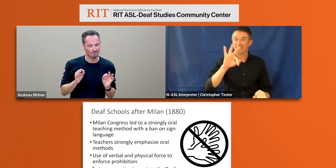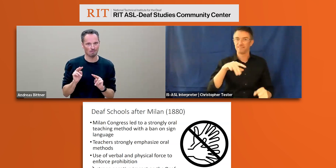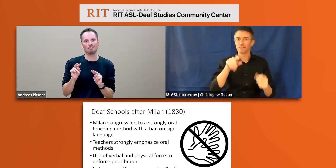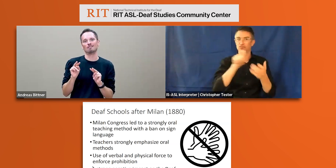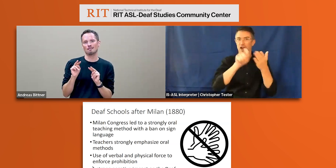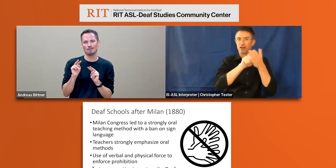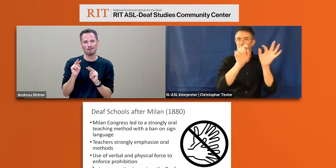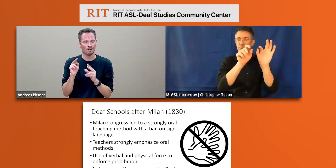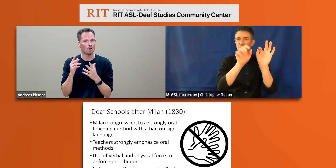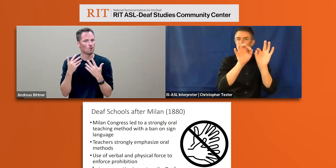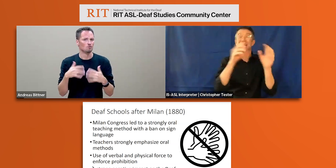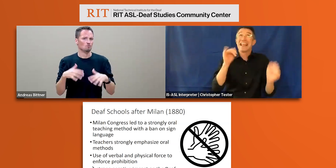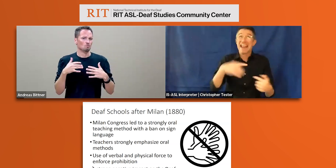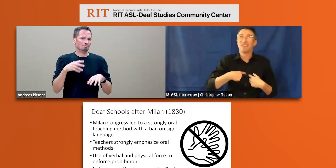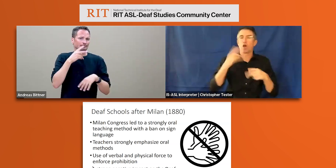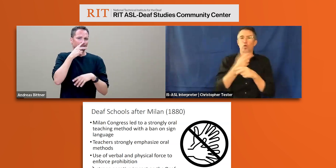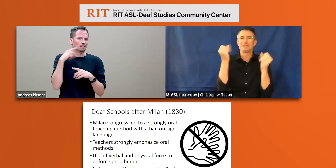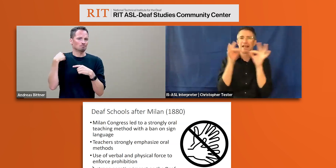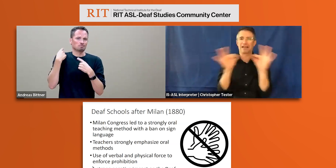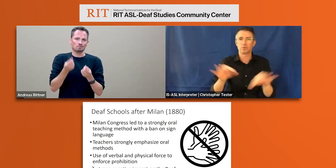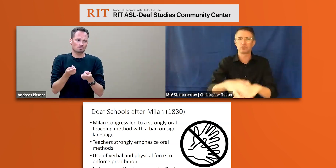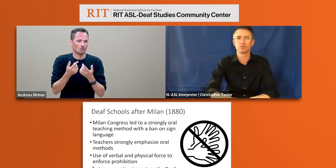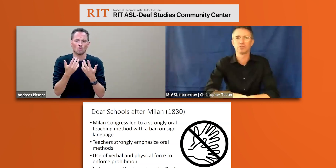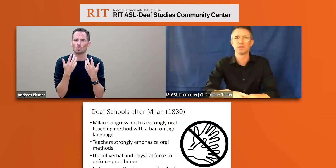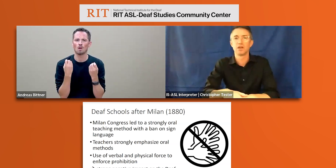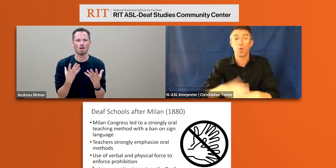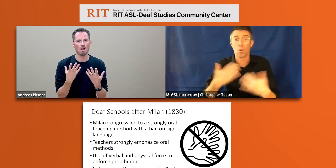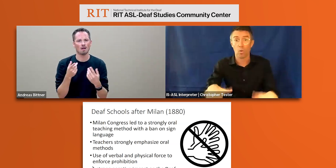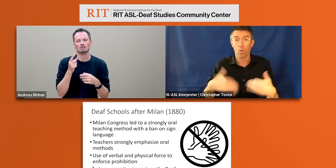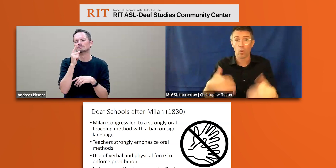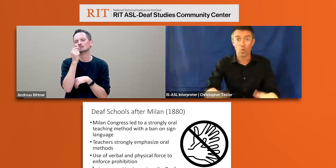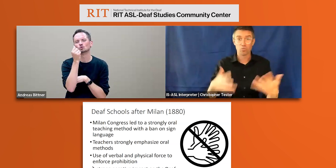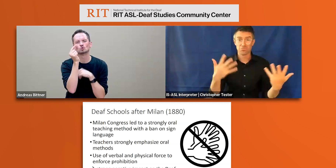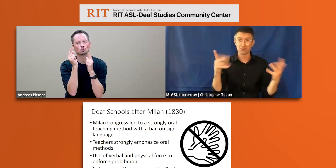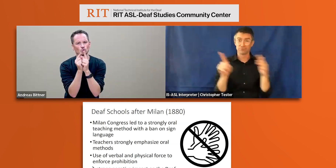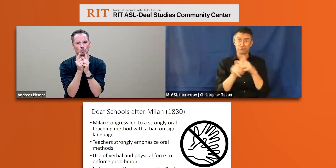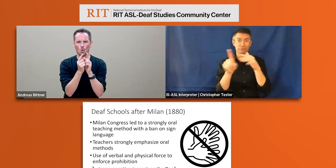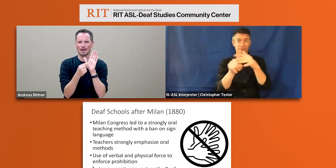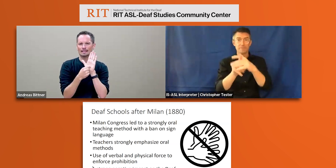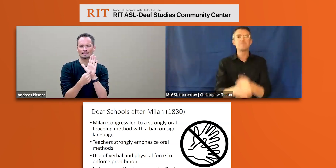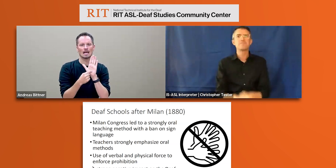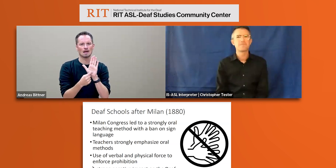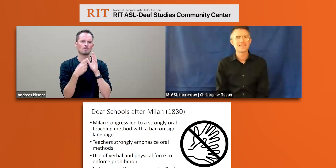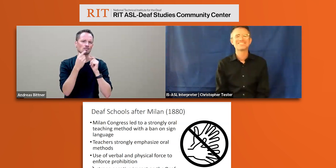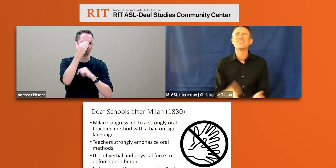"I don't want to oppress hearing people "because it oppresses-- If I use sign language, I will oppress hearing people."